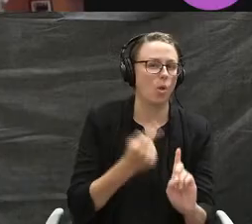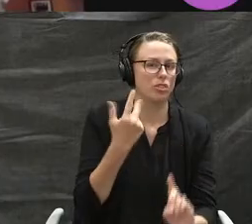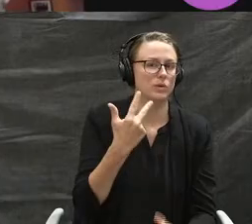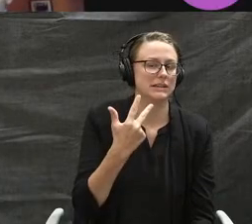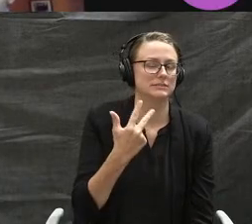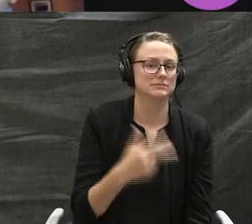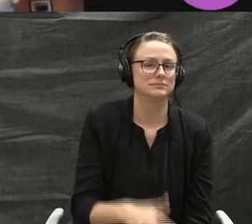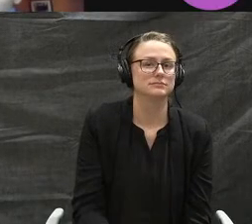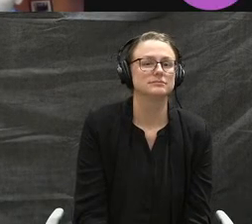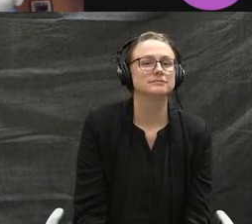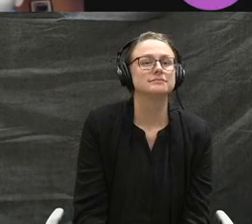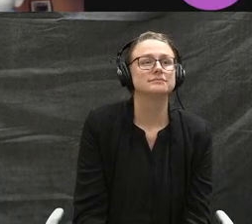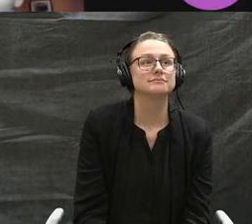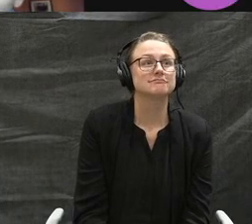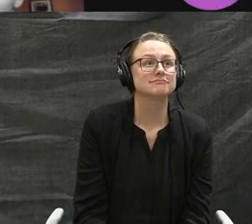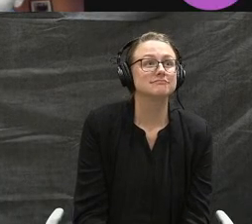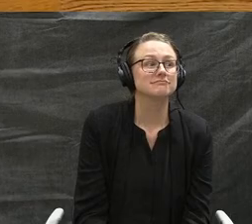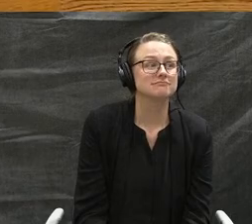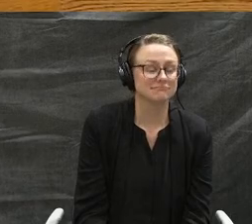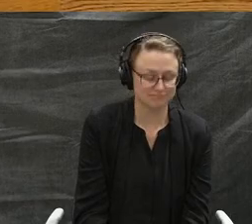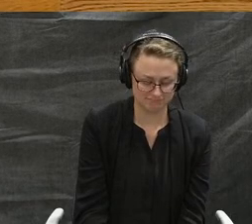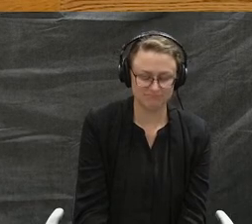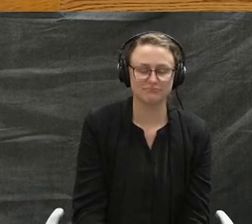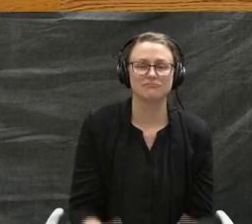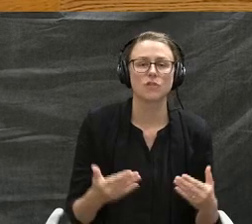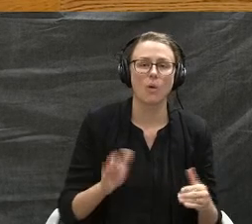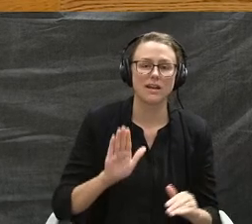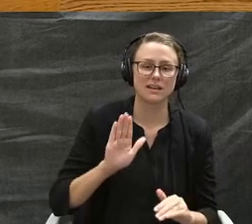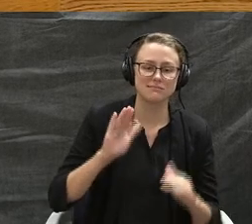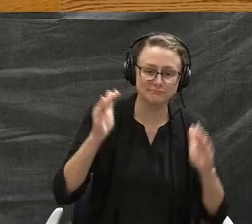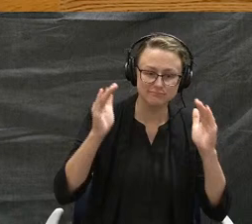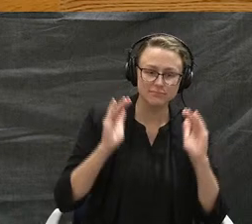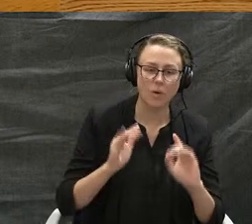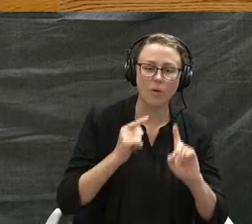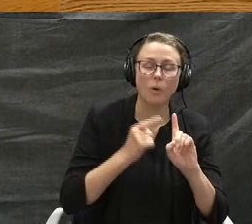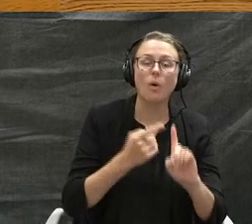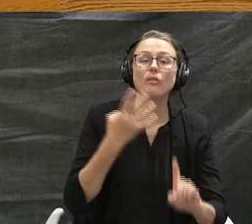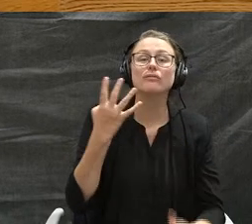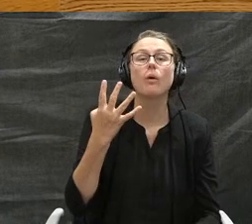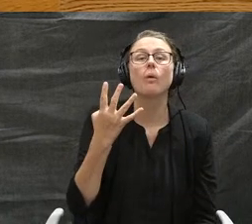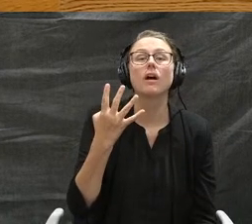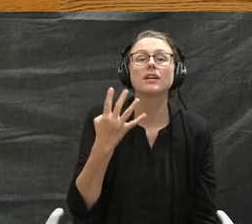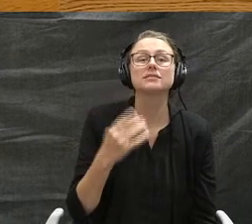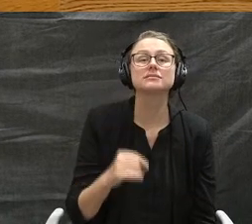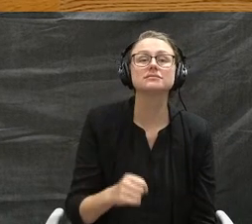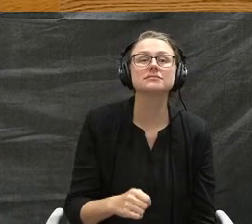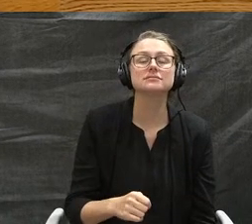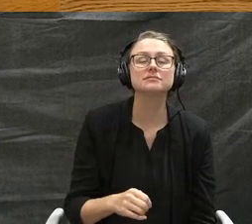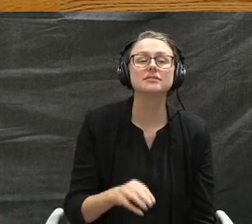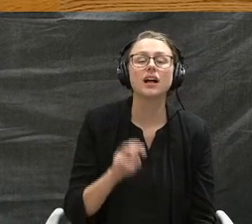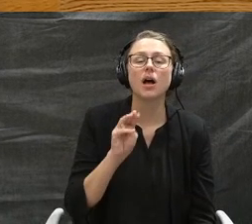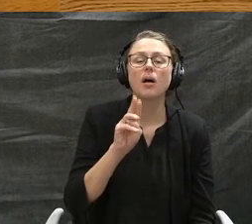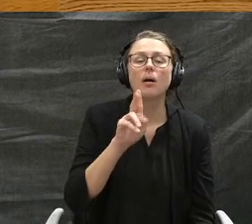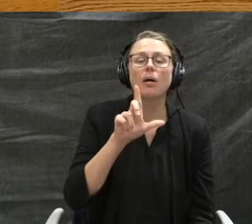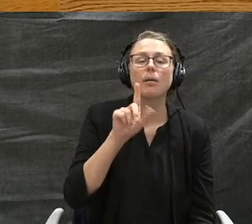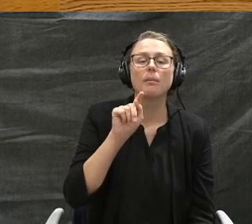Alright, let's move the goal for which is the multi modal learning John will you take this